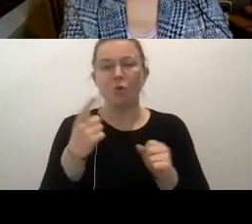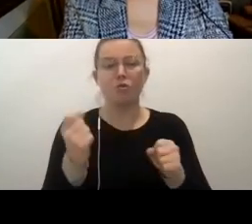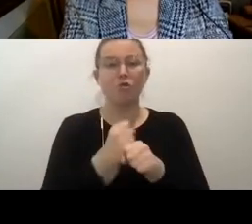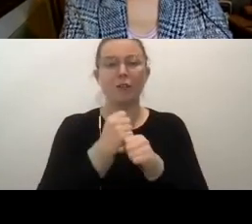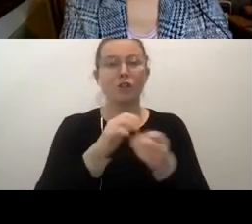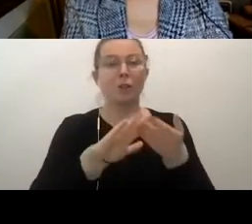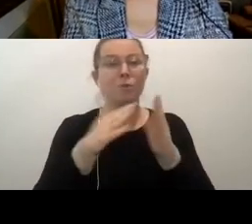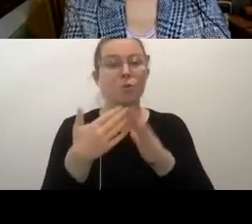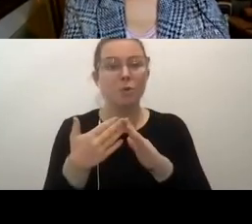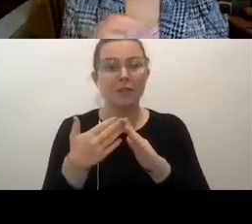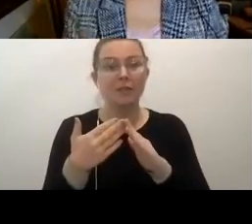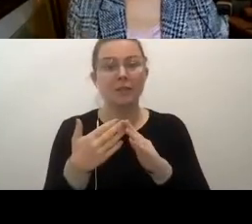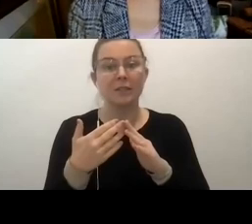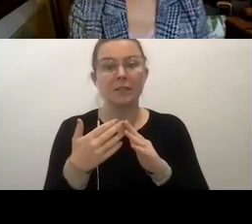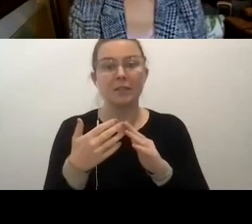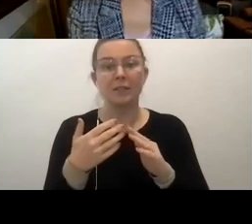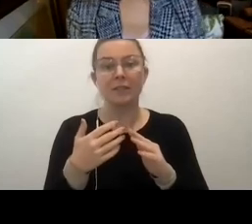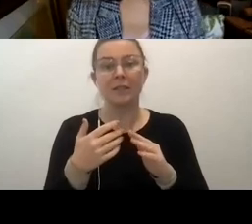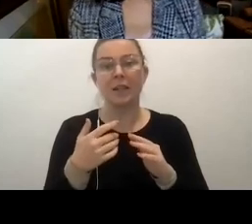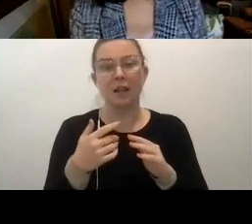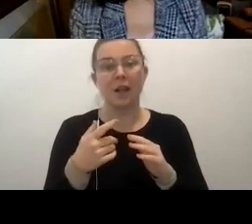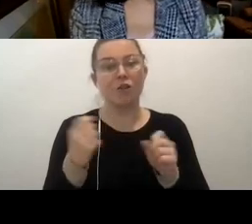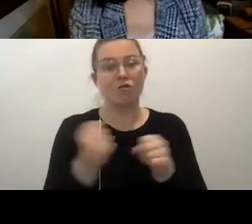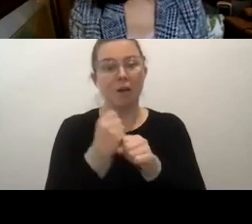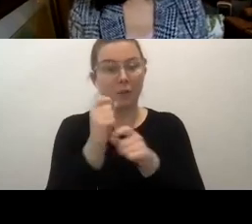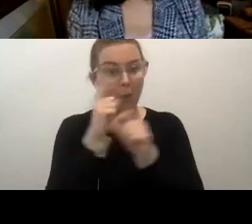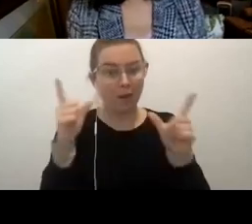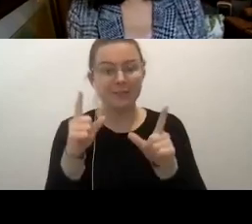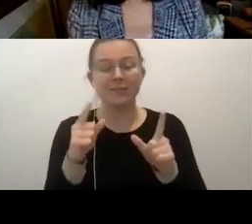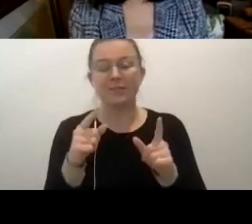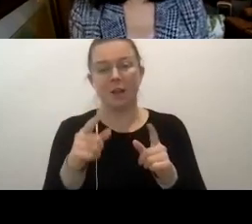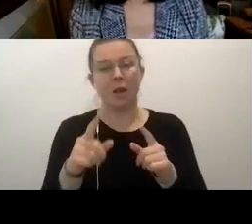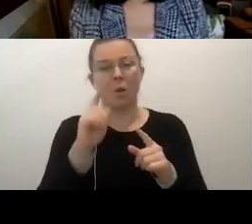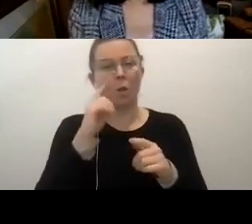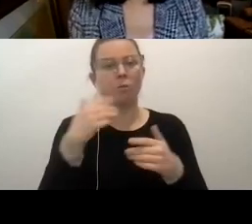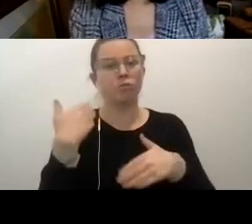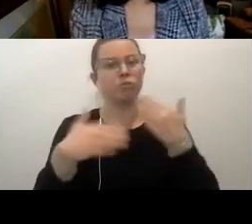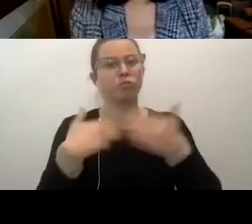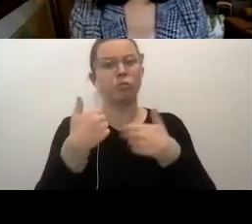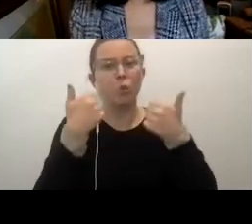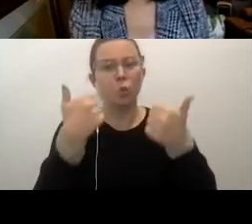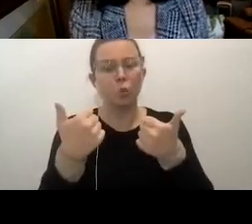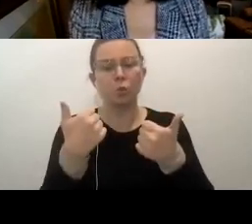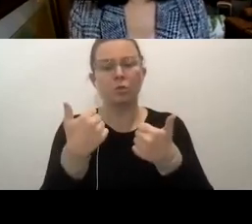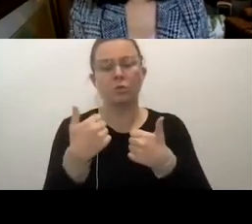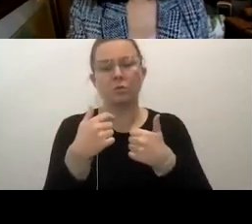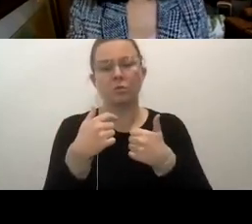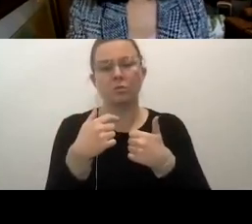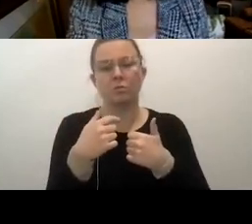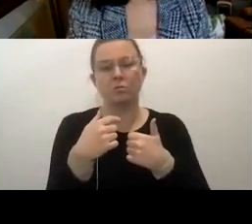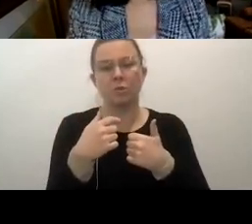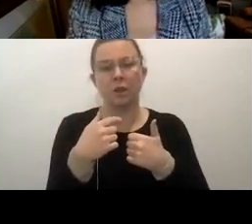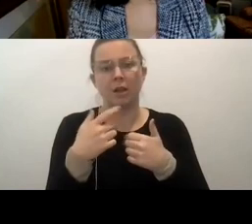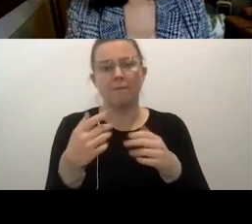and creating awareness can go a very long way in in the sense of creating that sense of belonging.